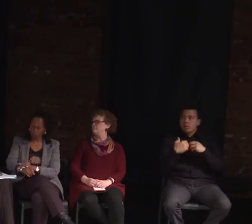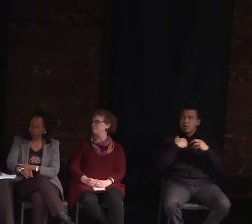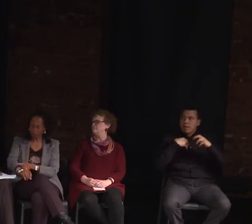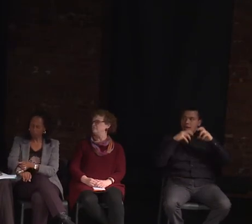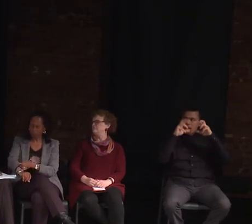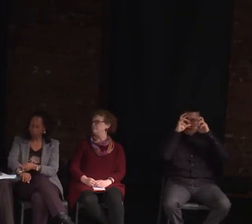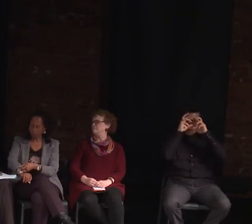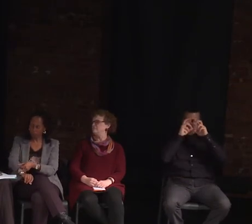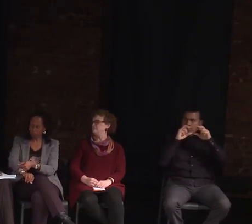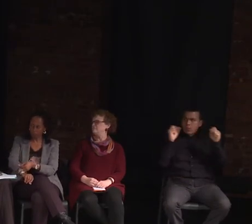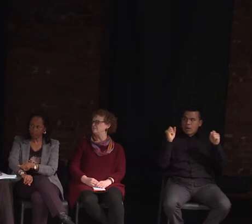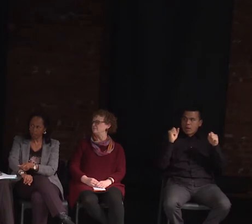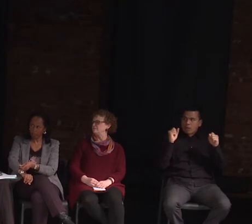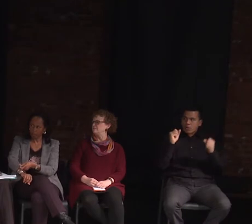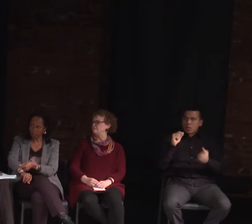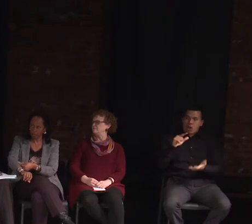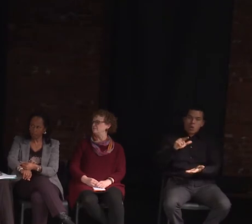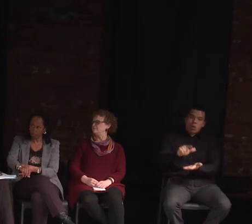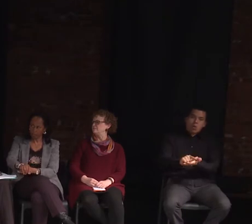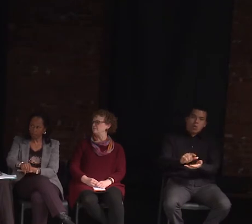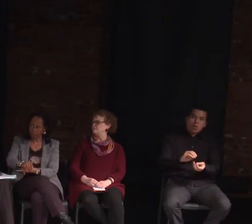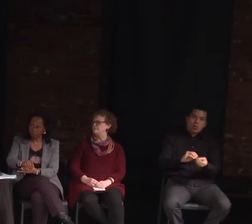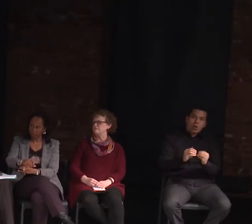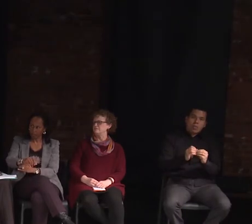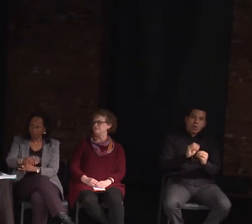number of votes than his opponent.